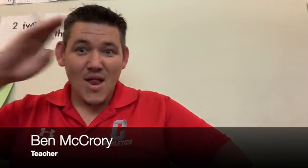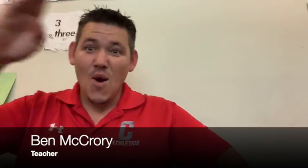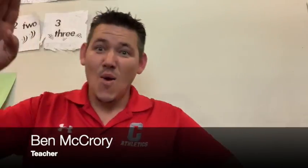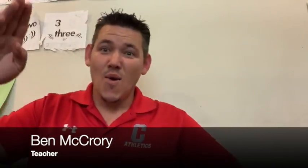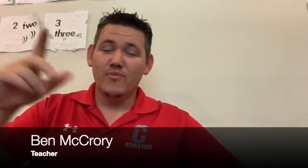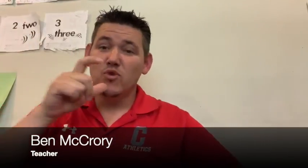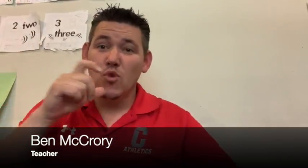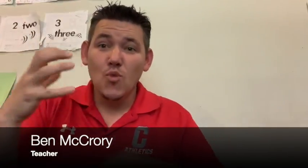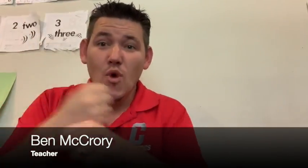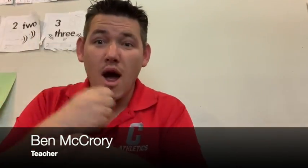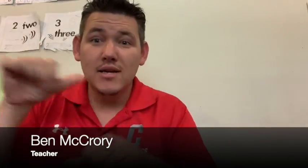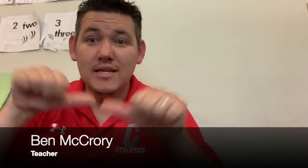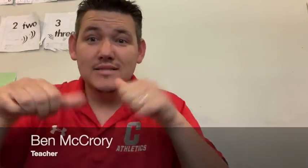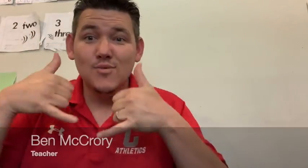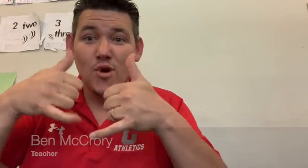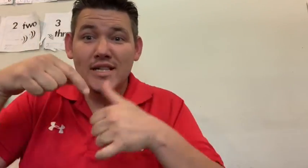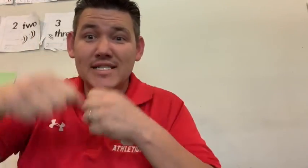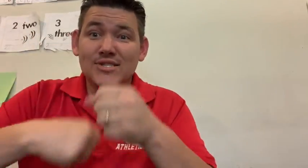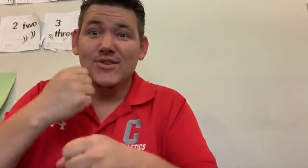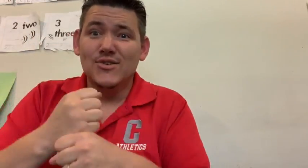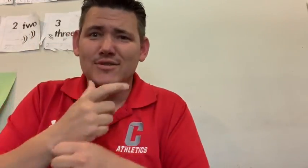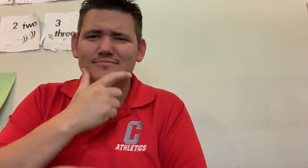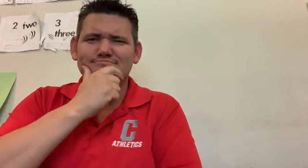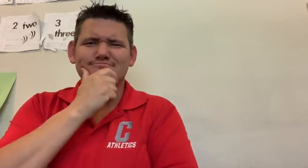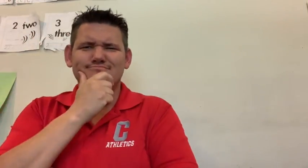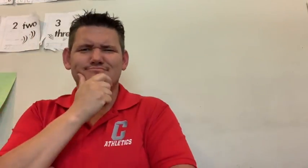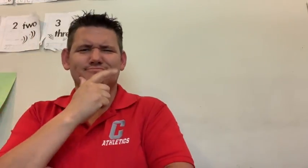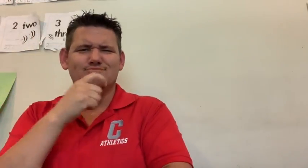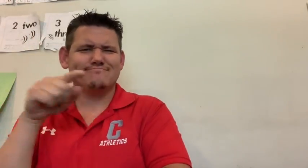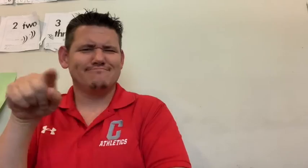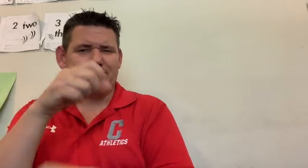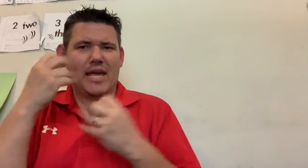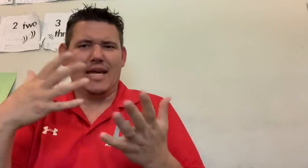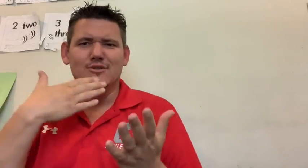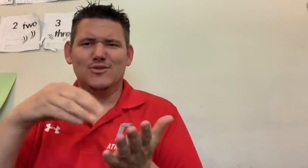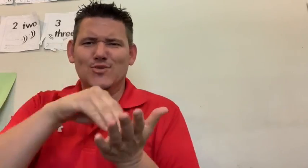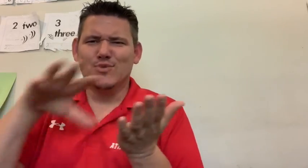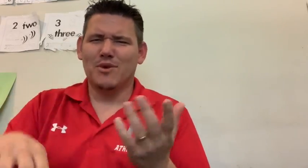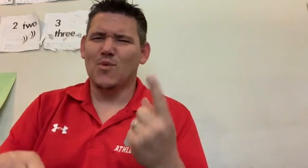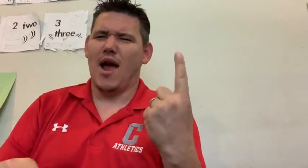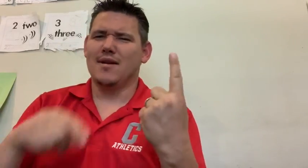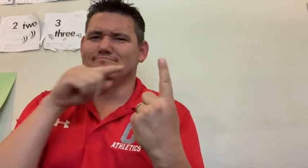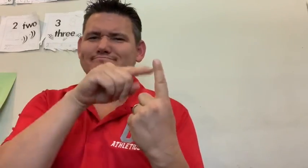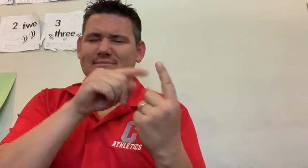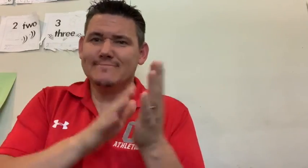Well. The science award this year goes too well. Let me say